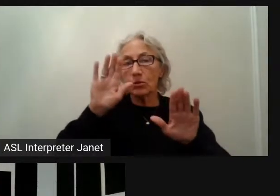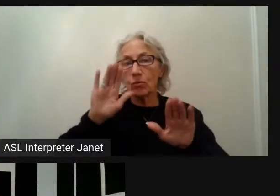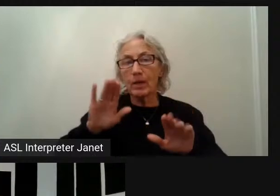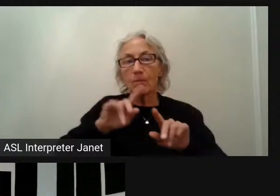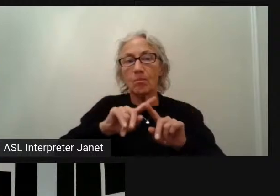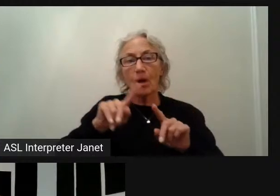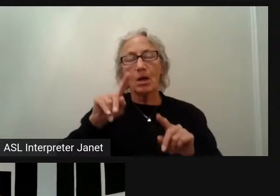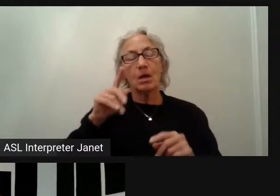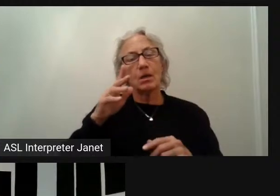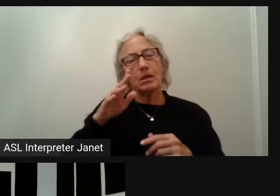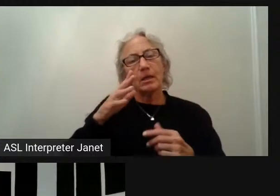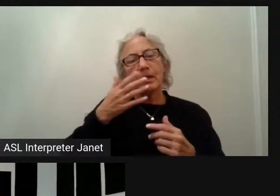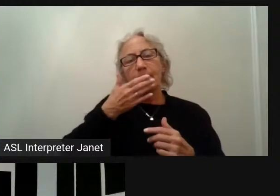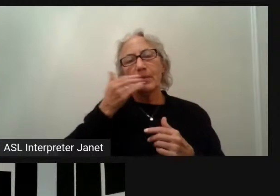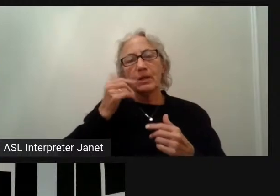You can add your own test and this is great.